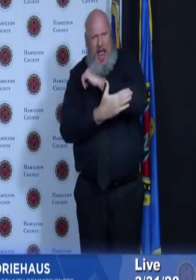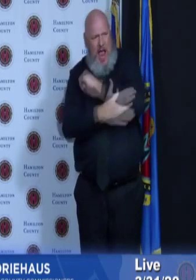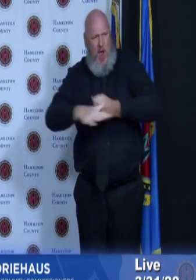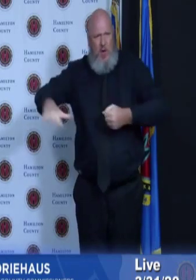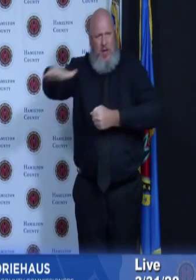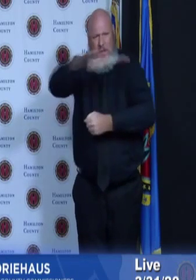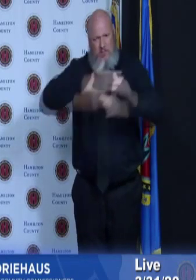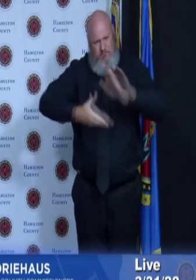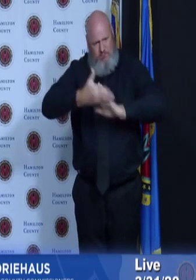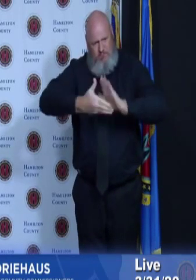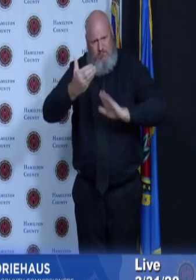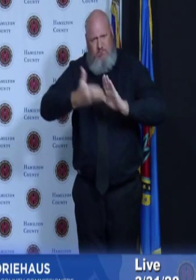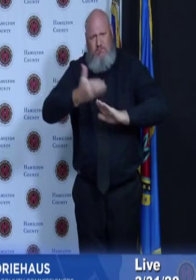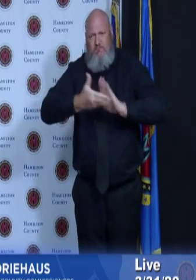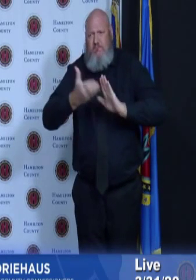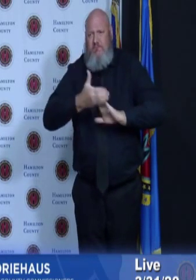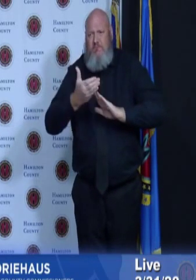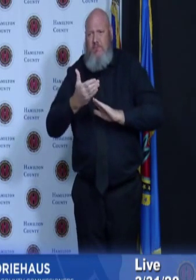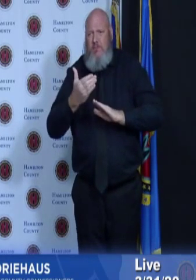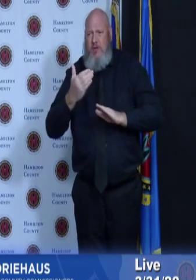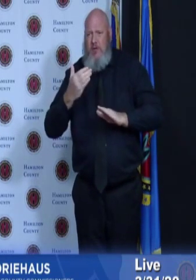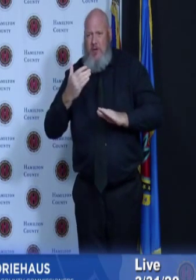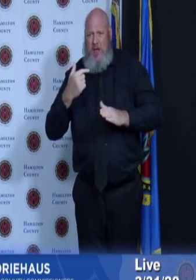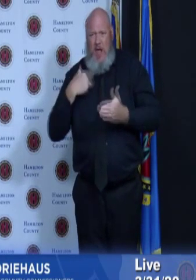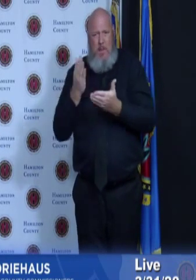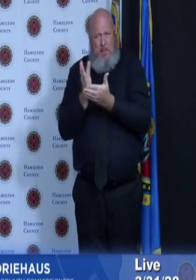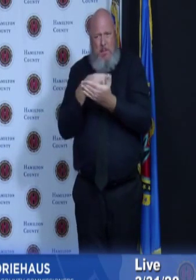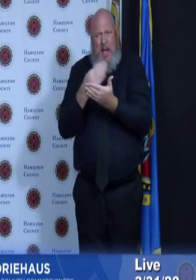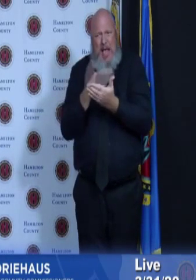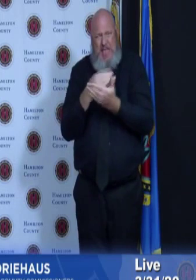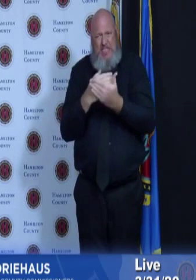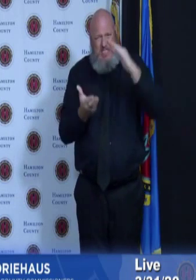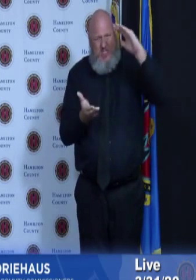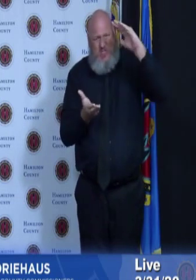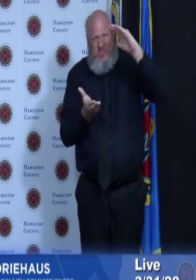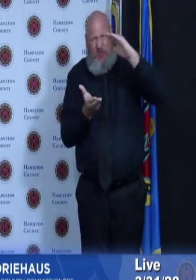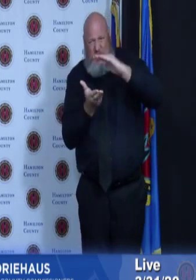of their fiscal year at the county we are looking at reductions of